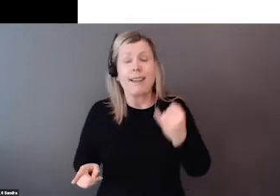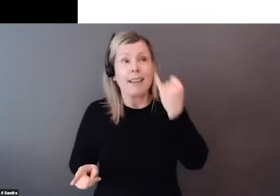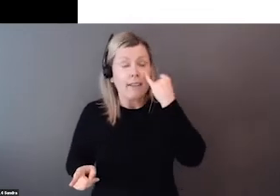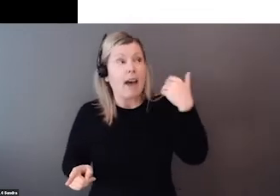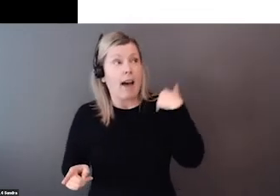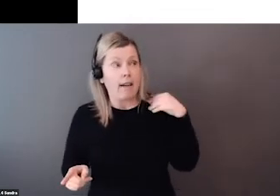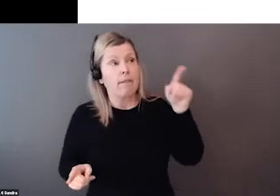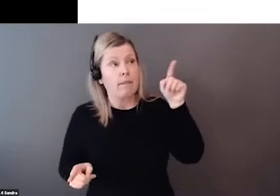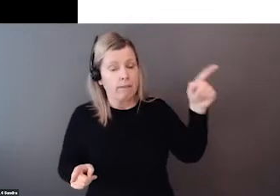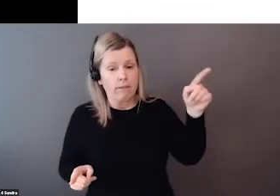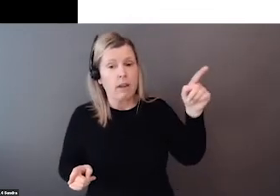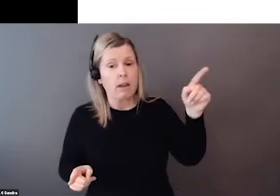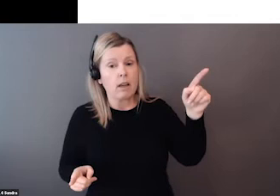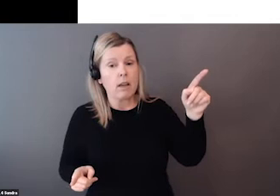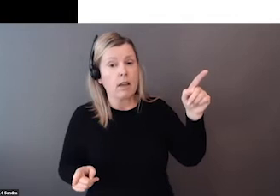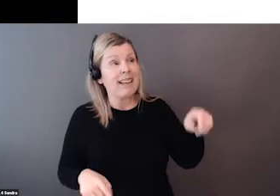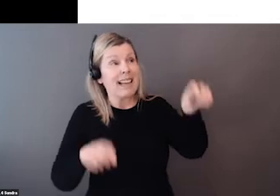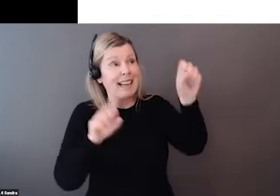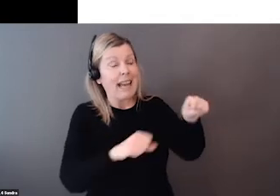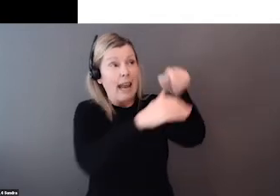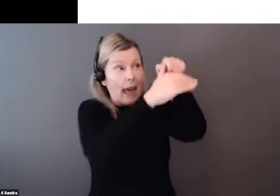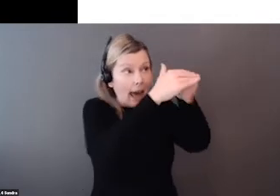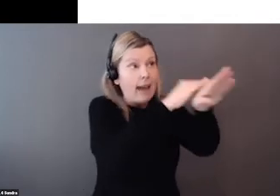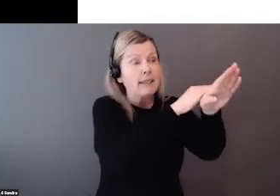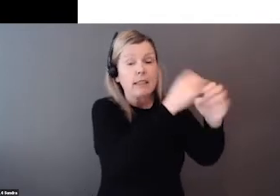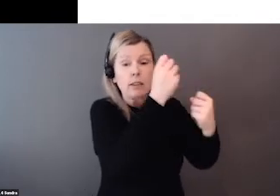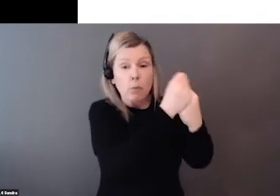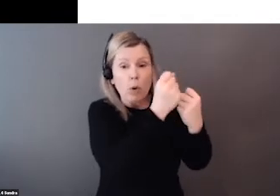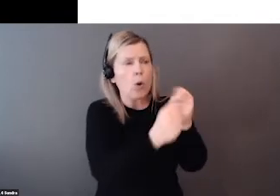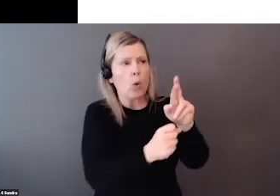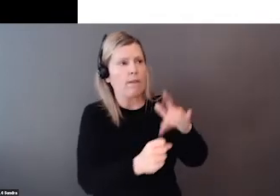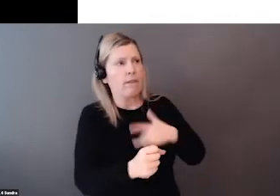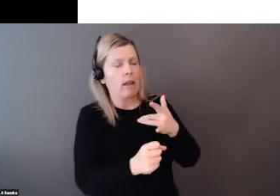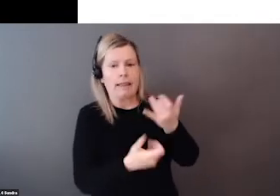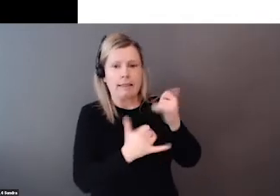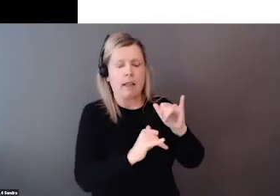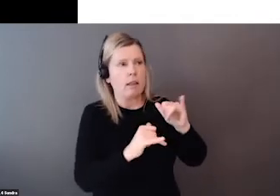with disabilities encounter to accessing supportive strategies within this context of the future of work?